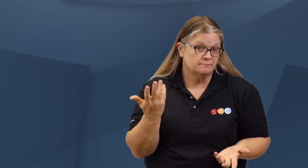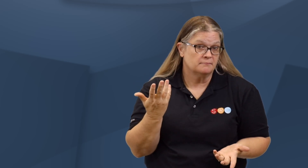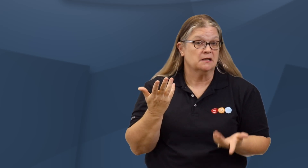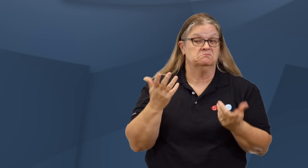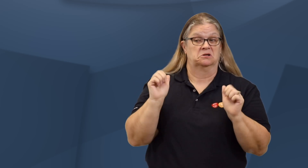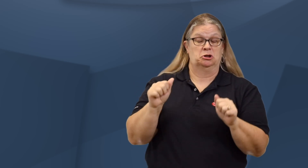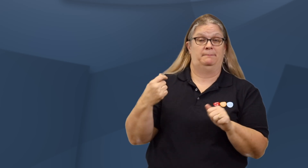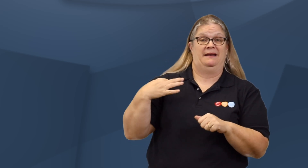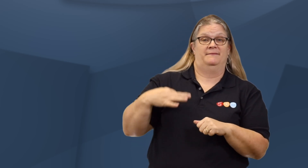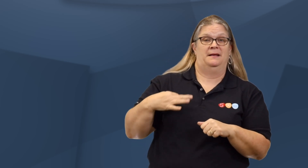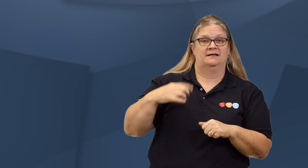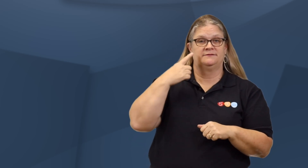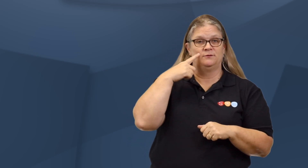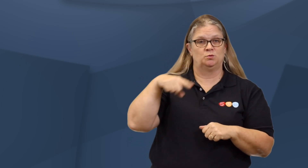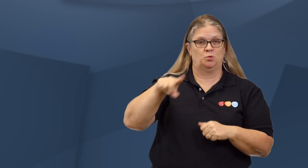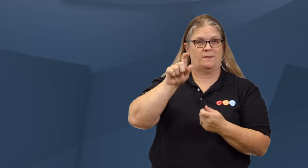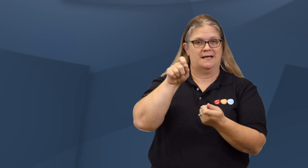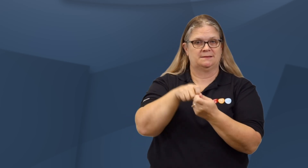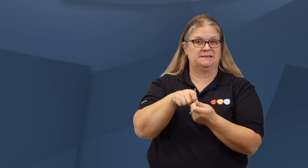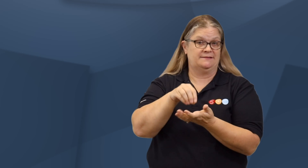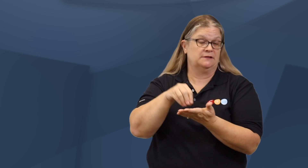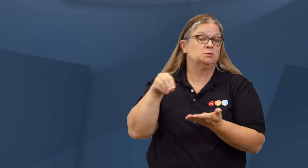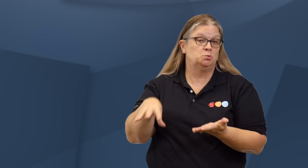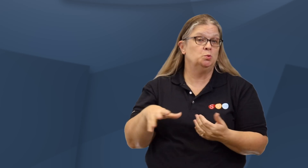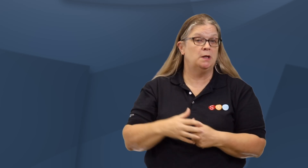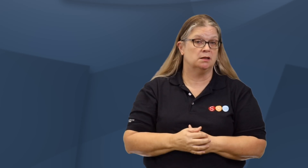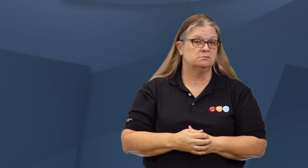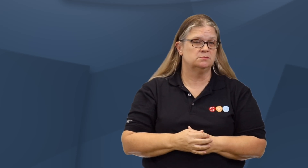of that could be beneficial to that specific student.